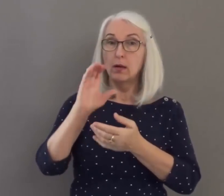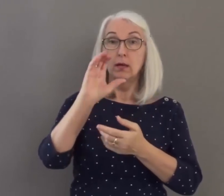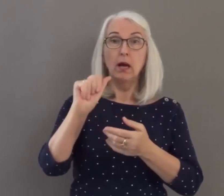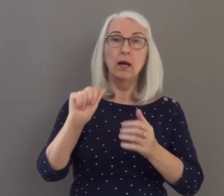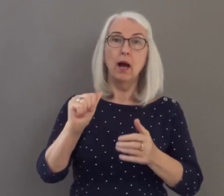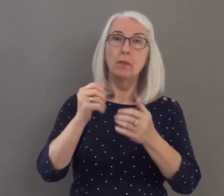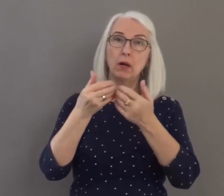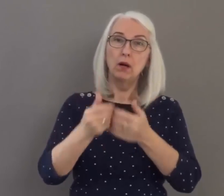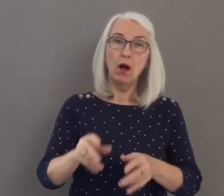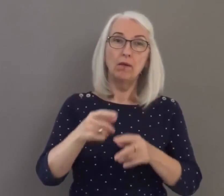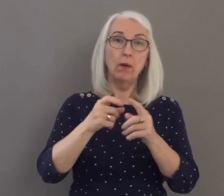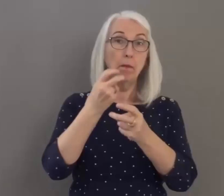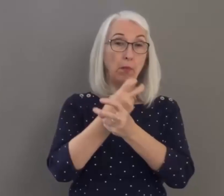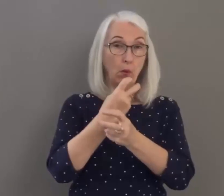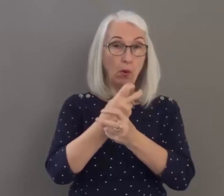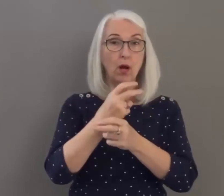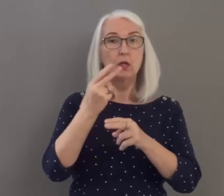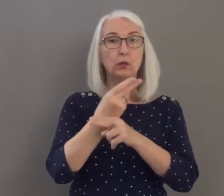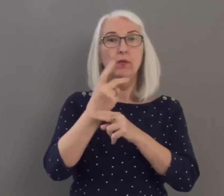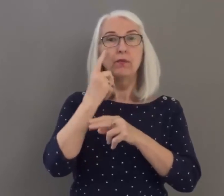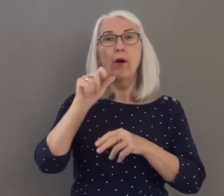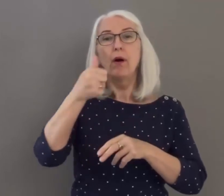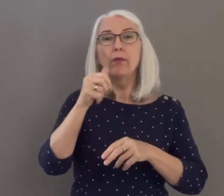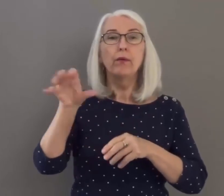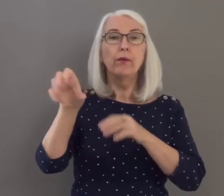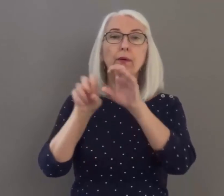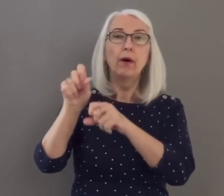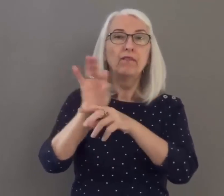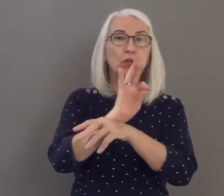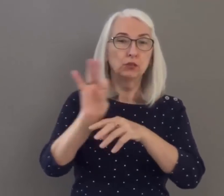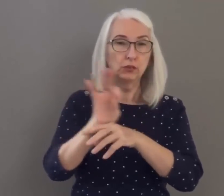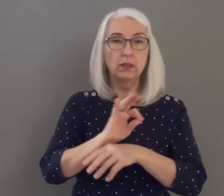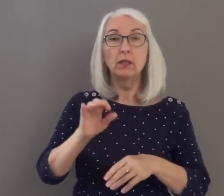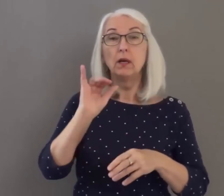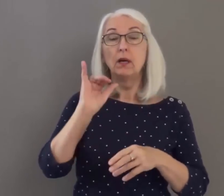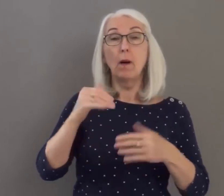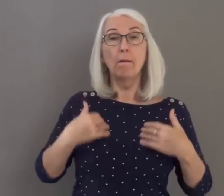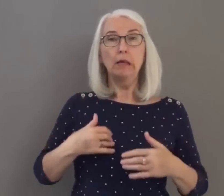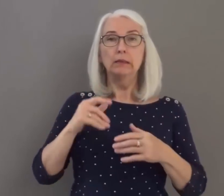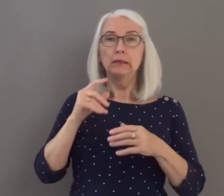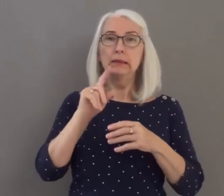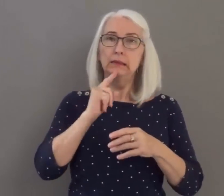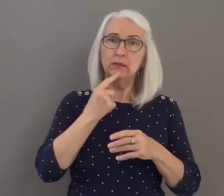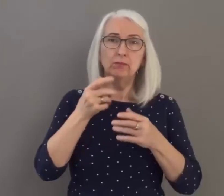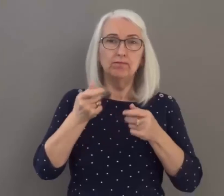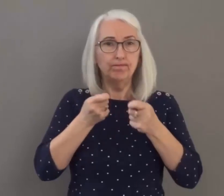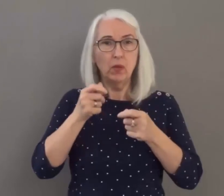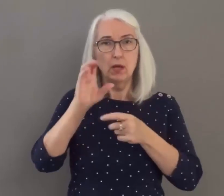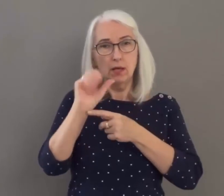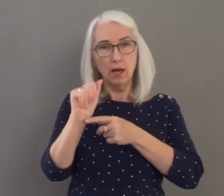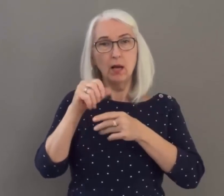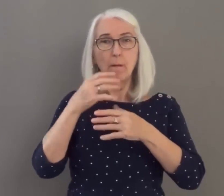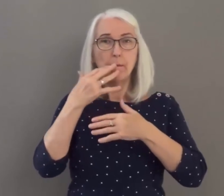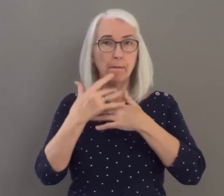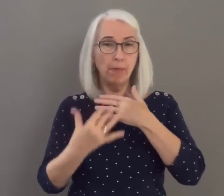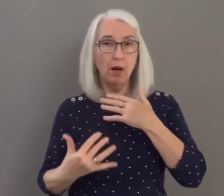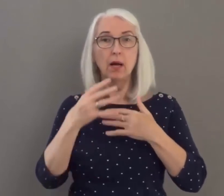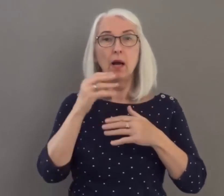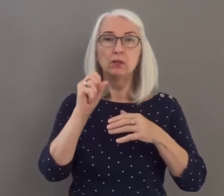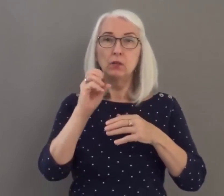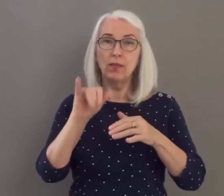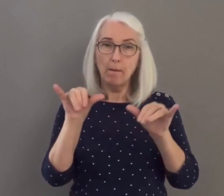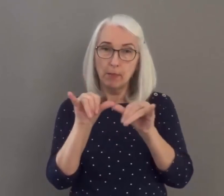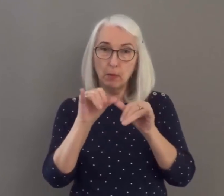calcium will be lost from bone and used for other critical functions.